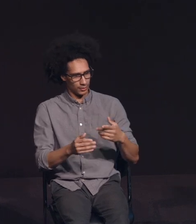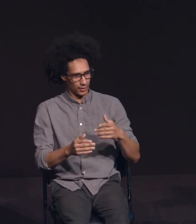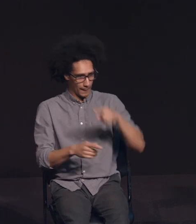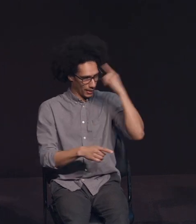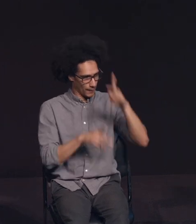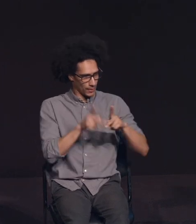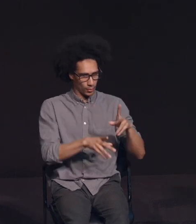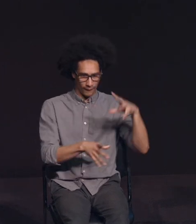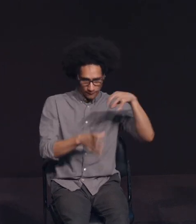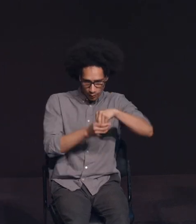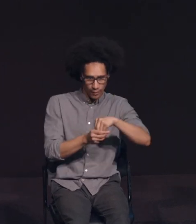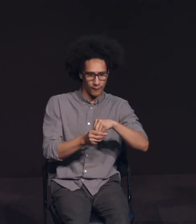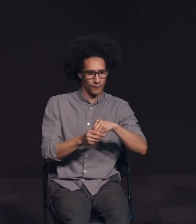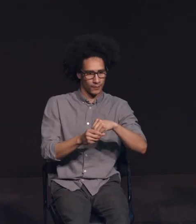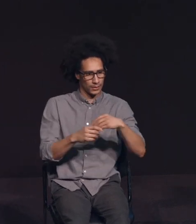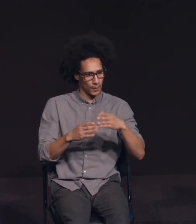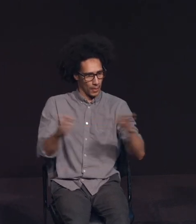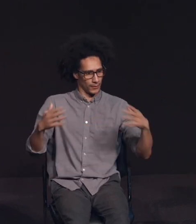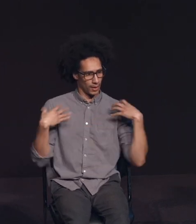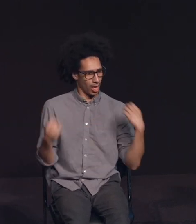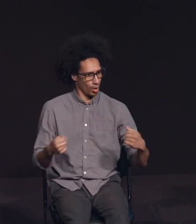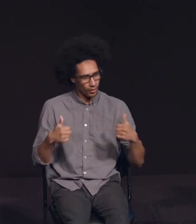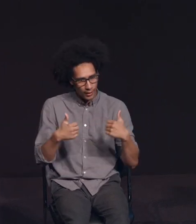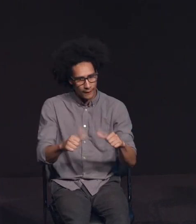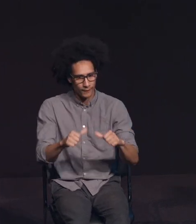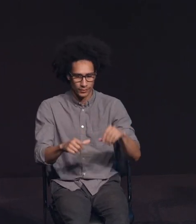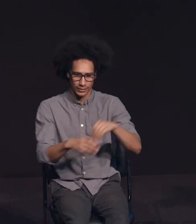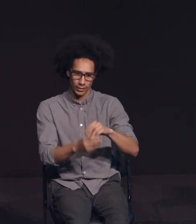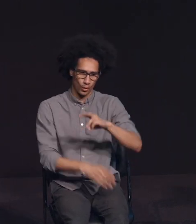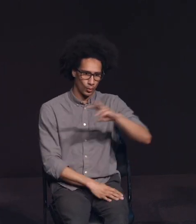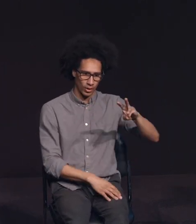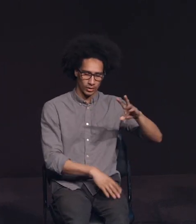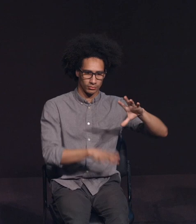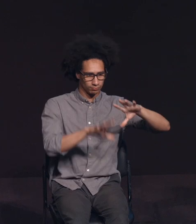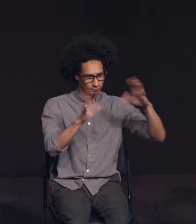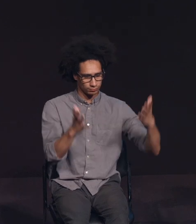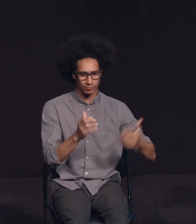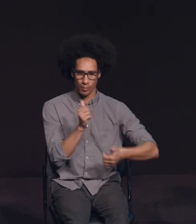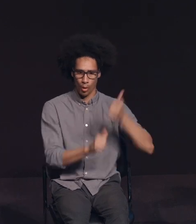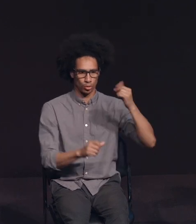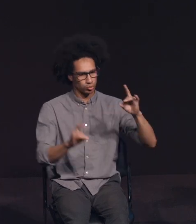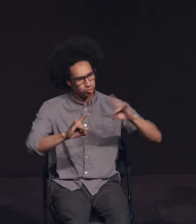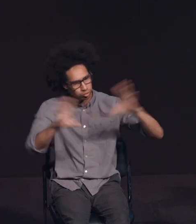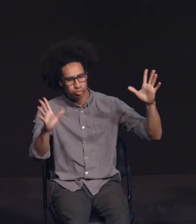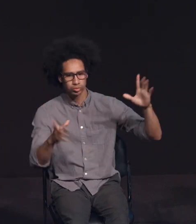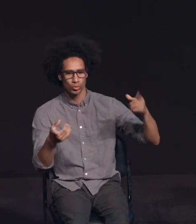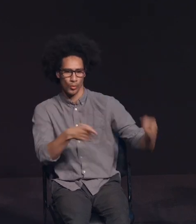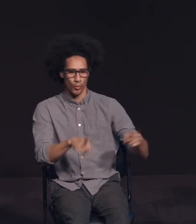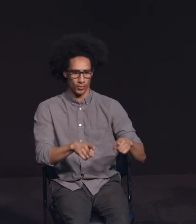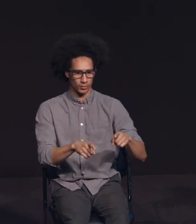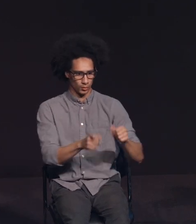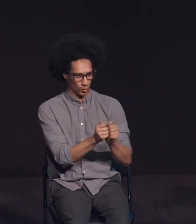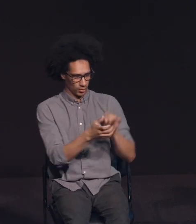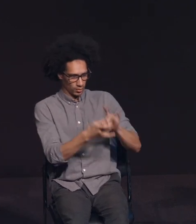efforts throughout the West's most trying moments in history.